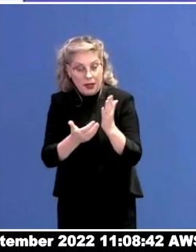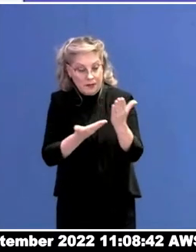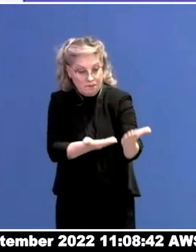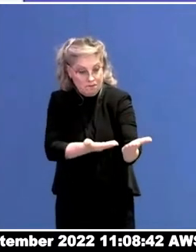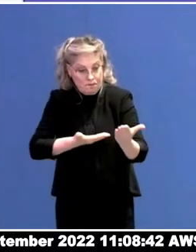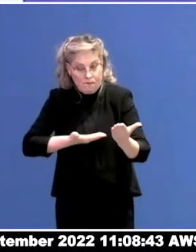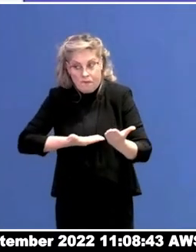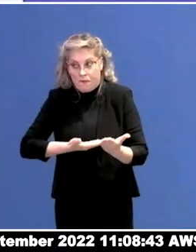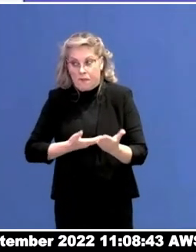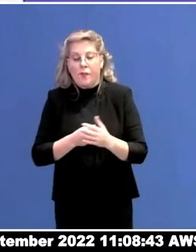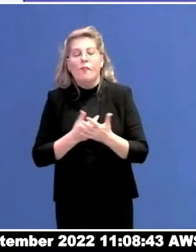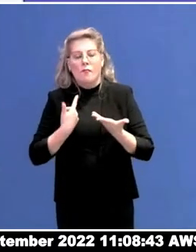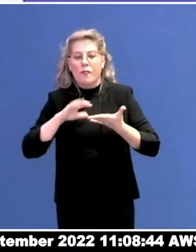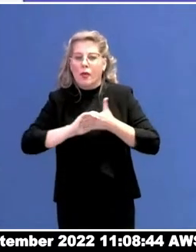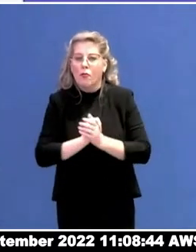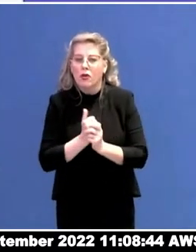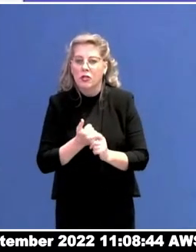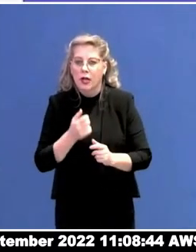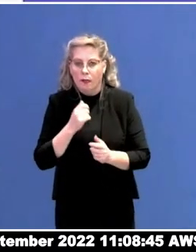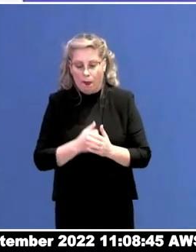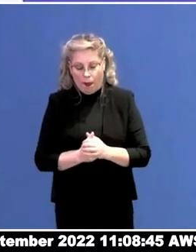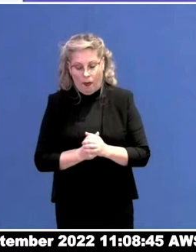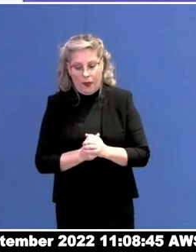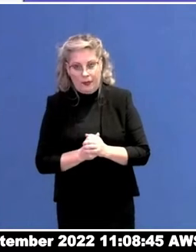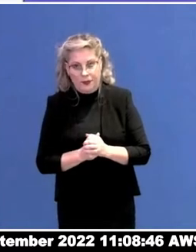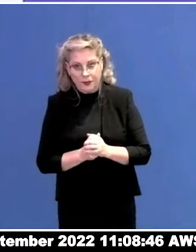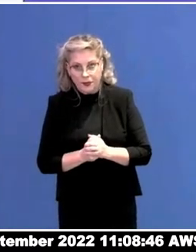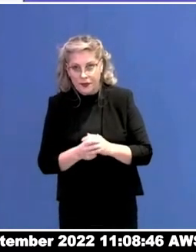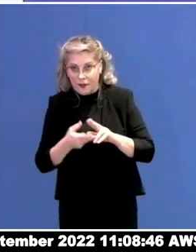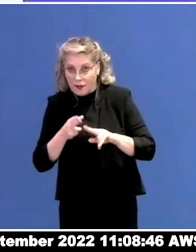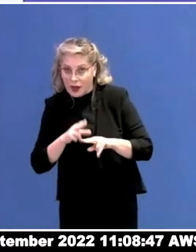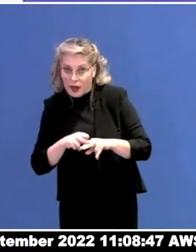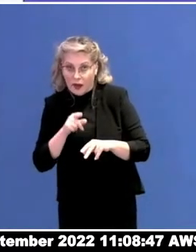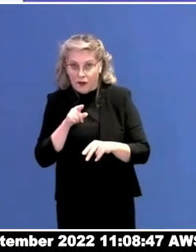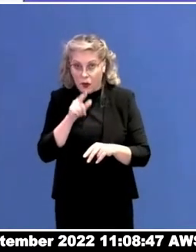to read. If you would be good enough to follow the instructions of Commissioner